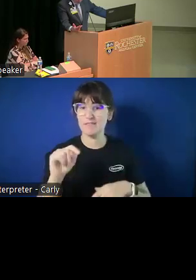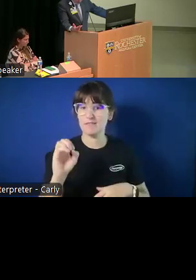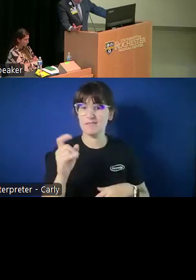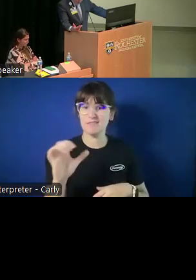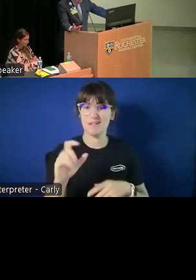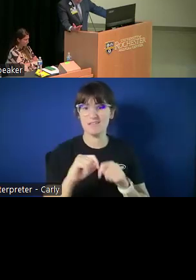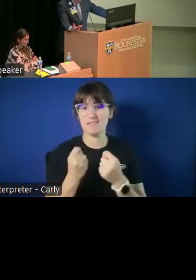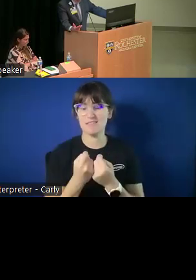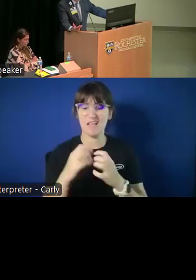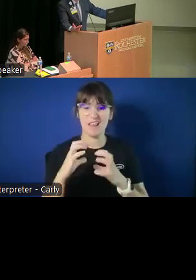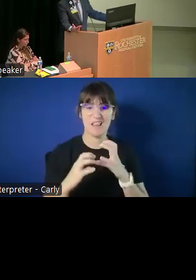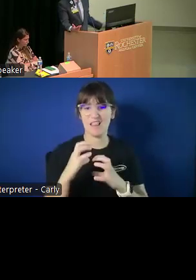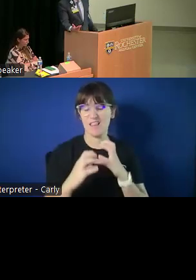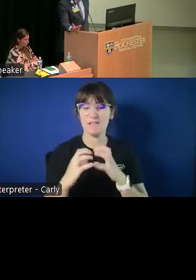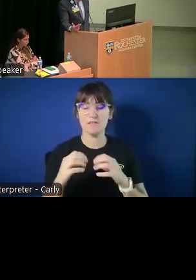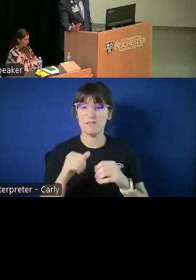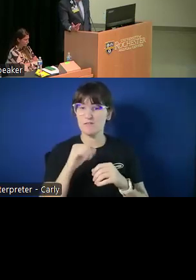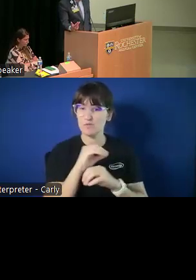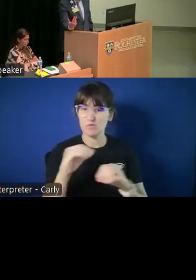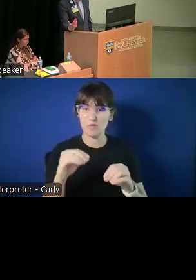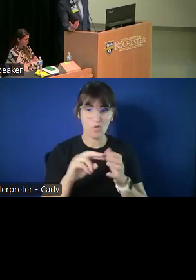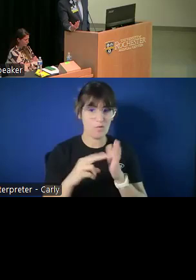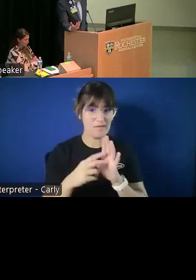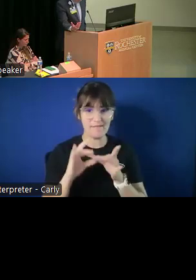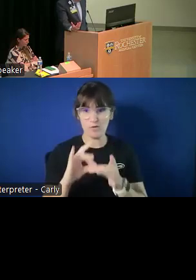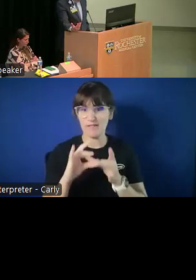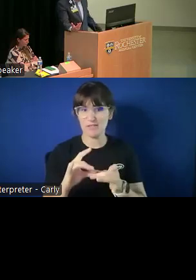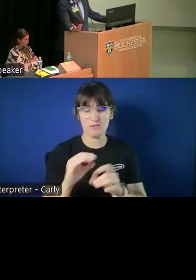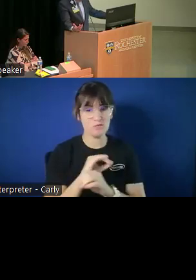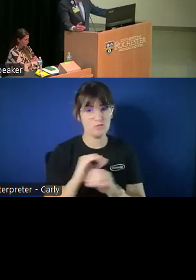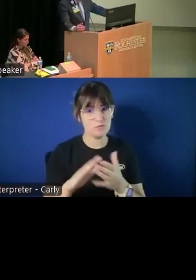erosion of meaningful connection and a sense of community and then individual factors like coping